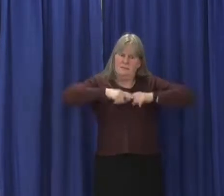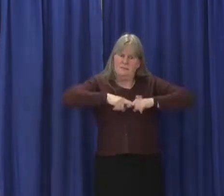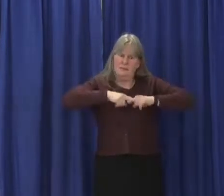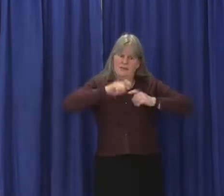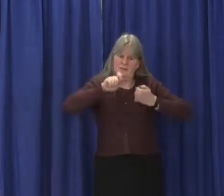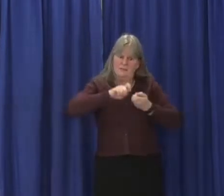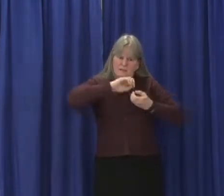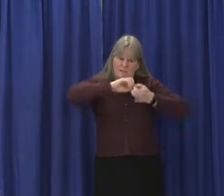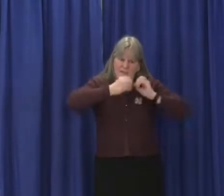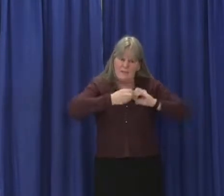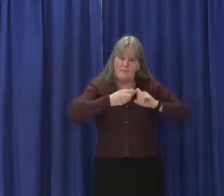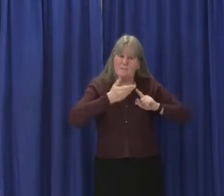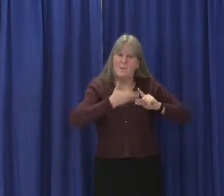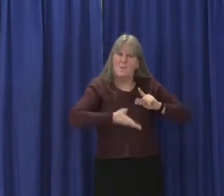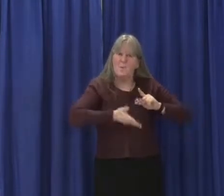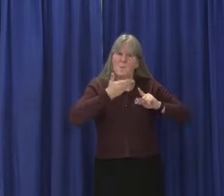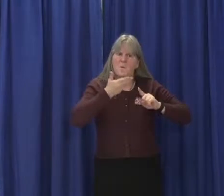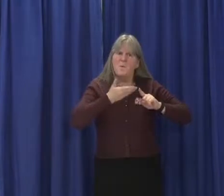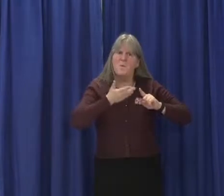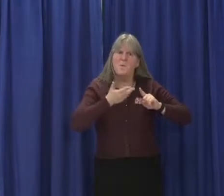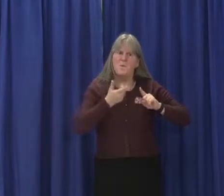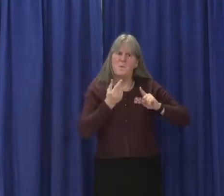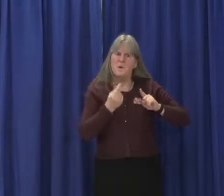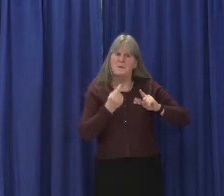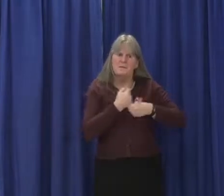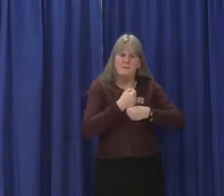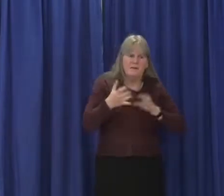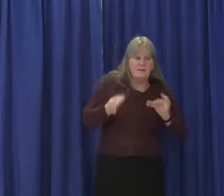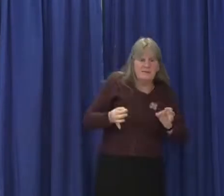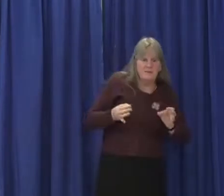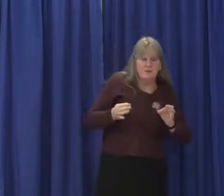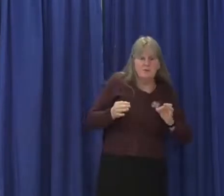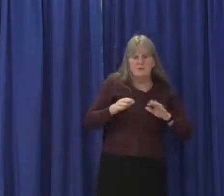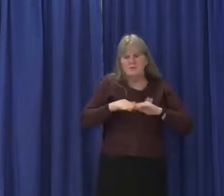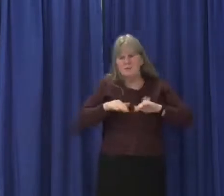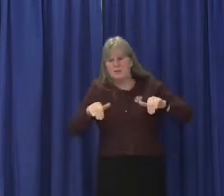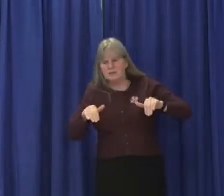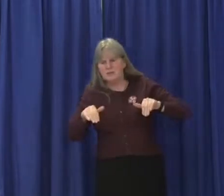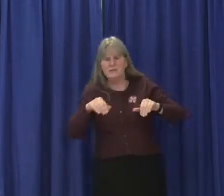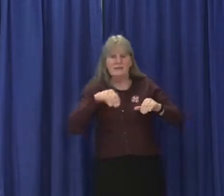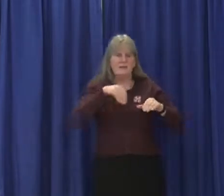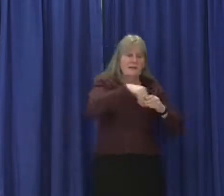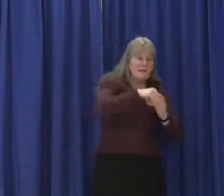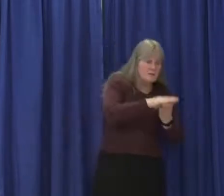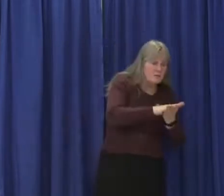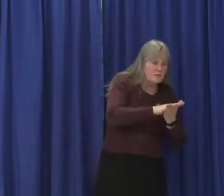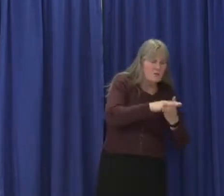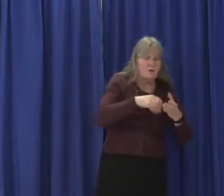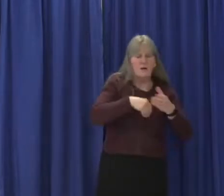or not, or how much they're going to do with their kids in the school, or outside of the school. We understand that, but we also